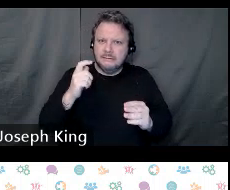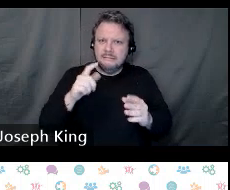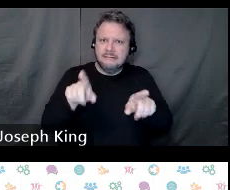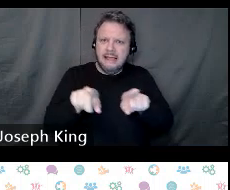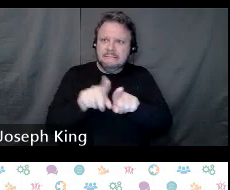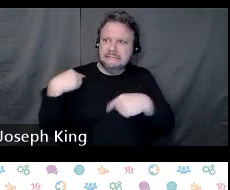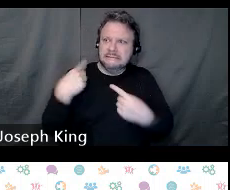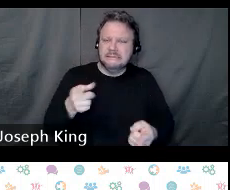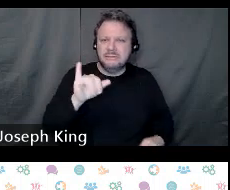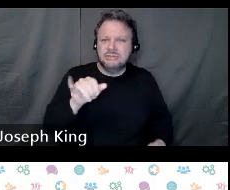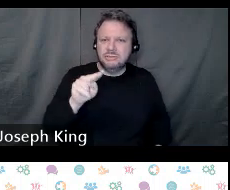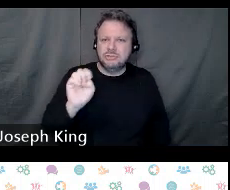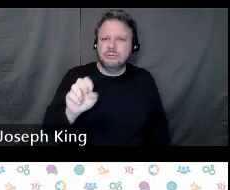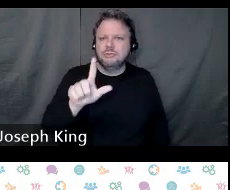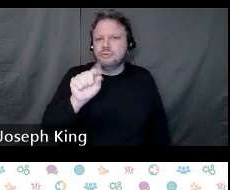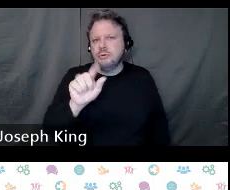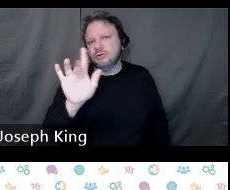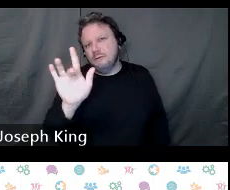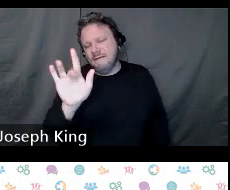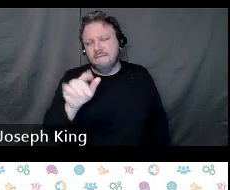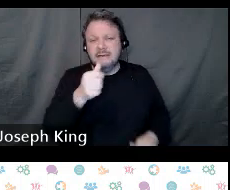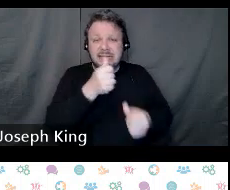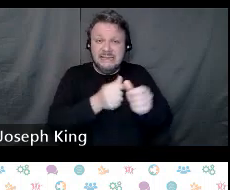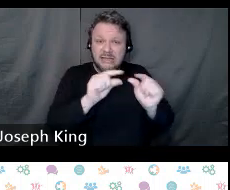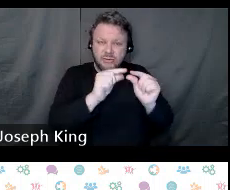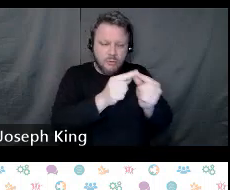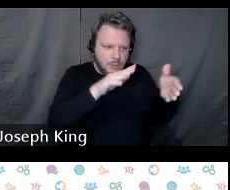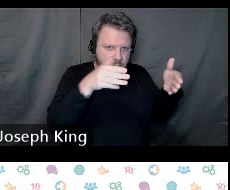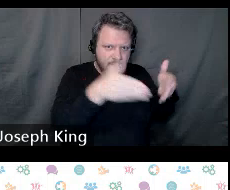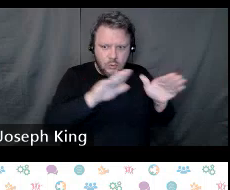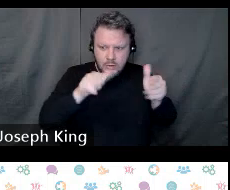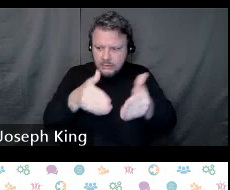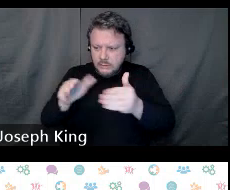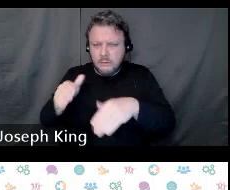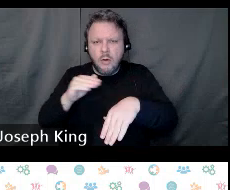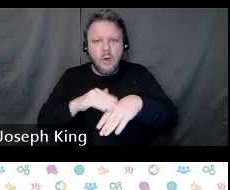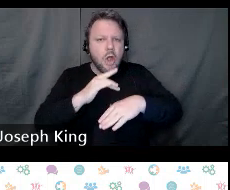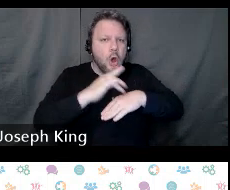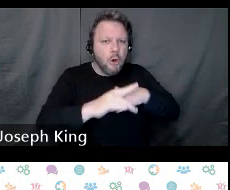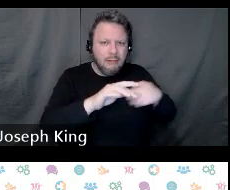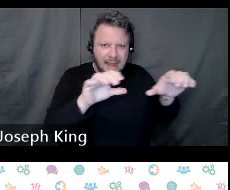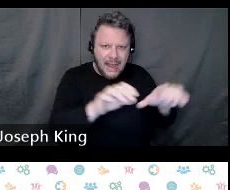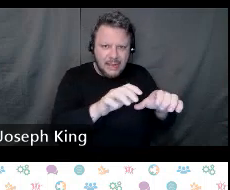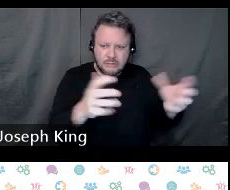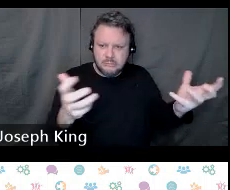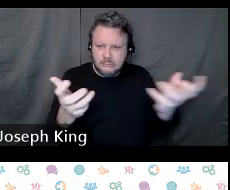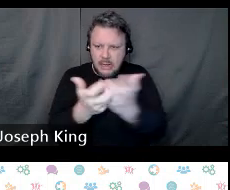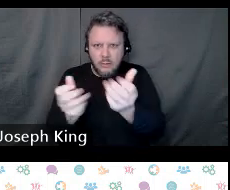2025. We've had several meetings. Each group is focused on early action aligned with the plan.